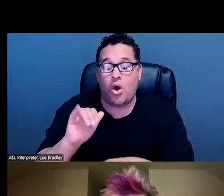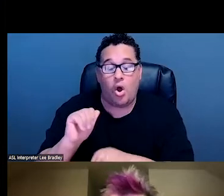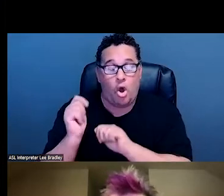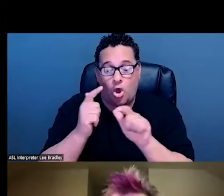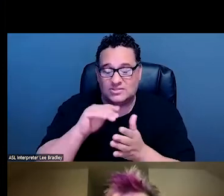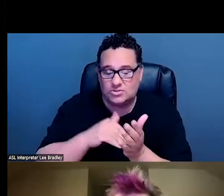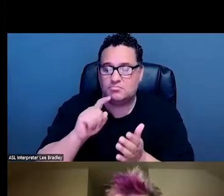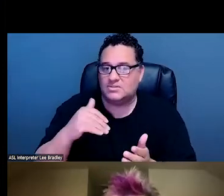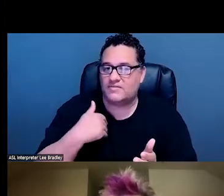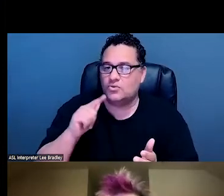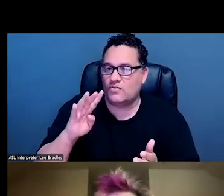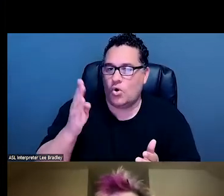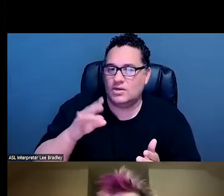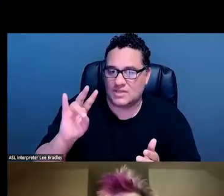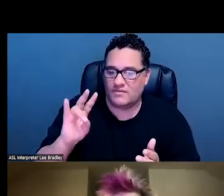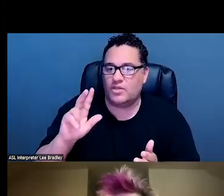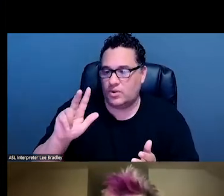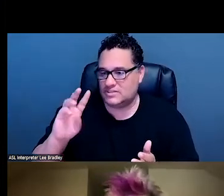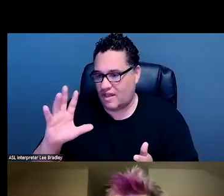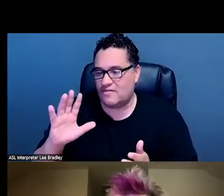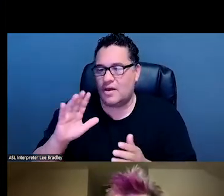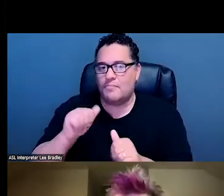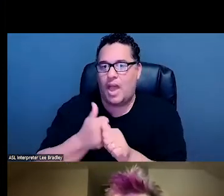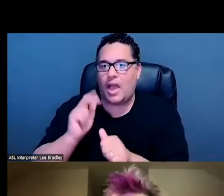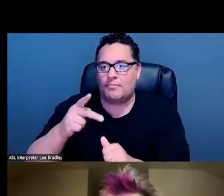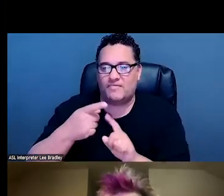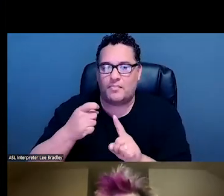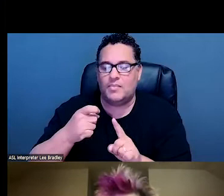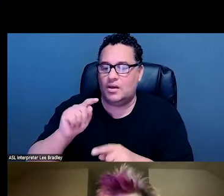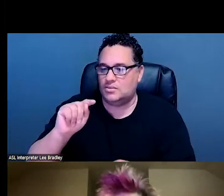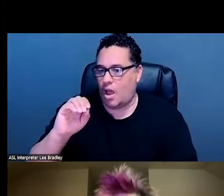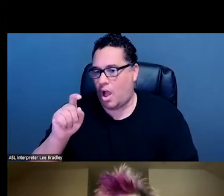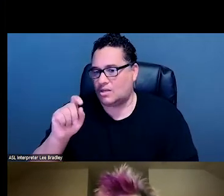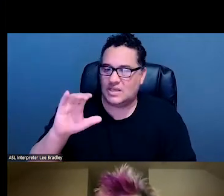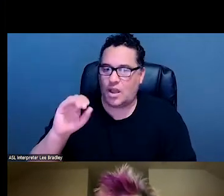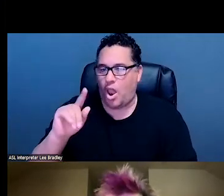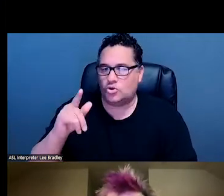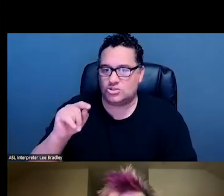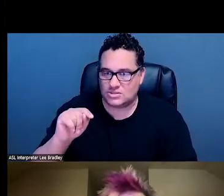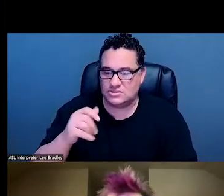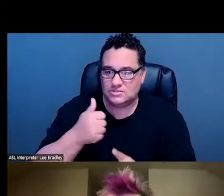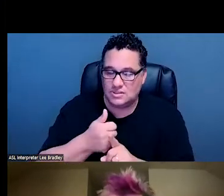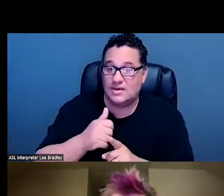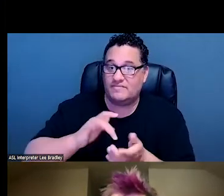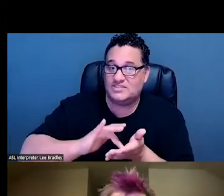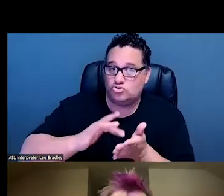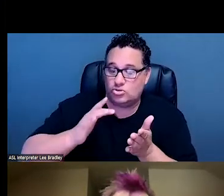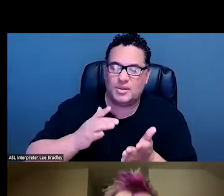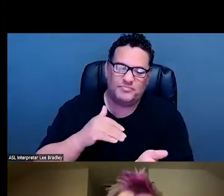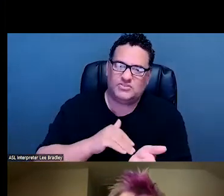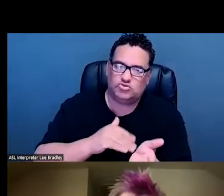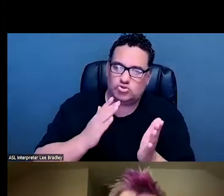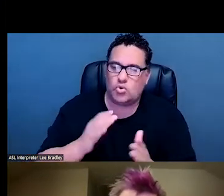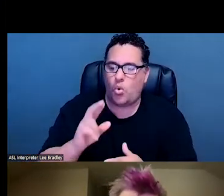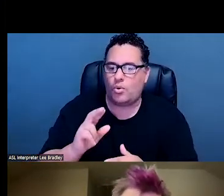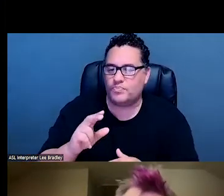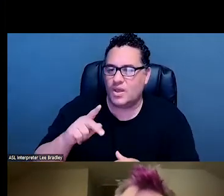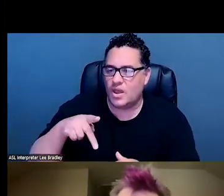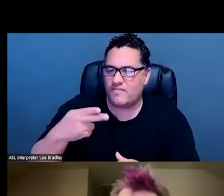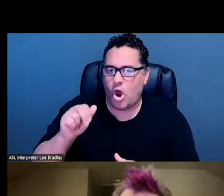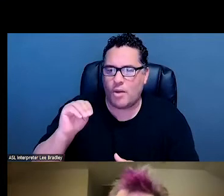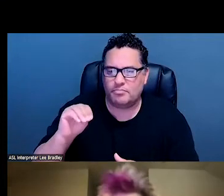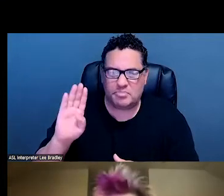365 BACKUP FROM A TOXICOLOGIST EITHER A PHYSICIAN OR PHARM D, IN A FEW CASES, WE GIVE ADVICE TO THE